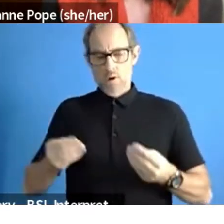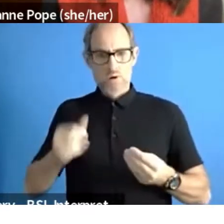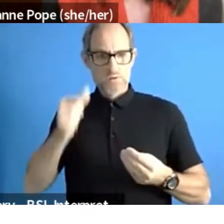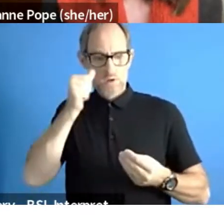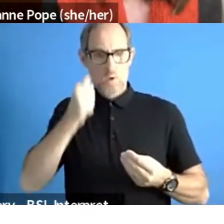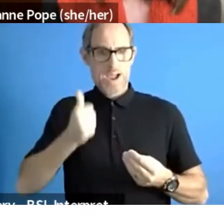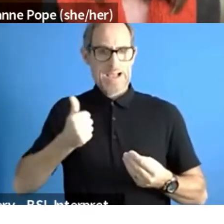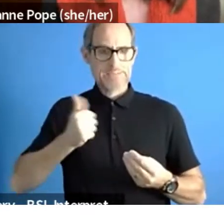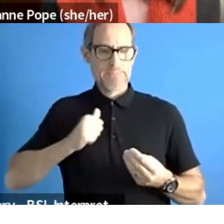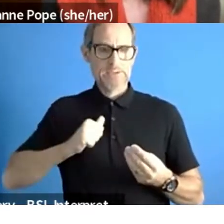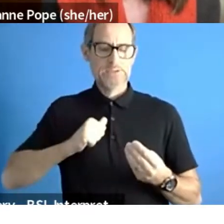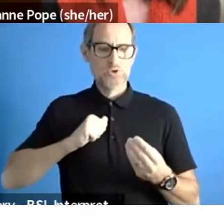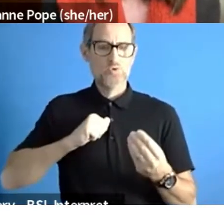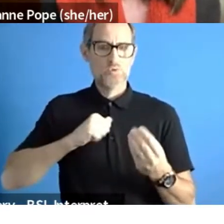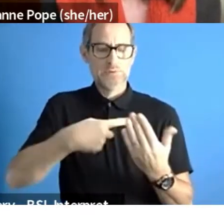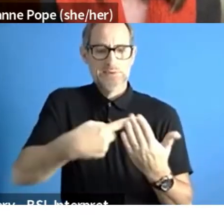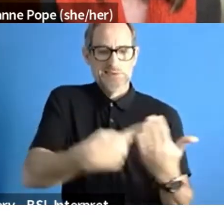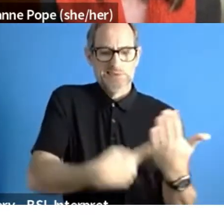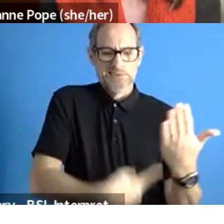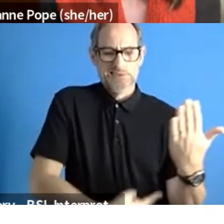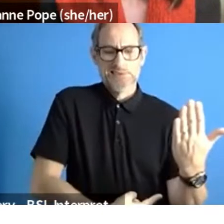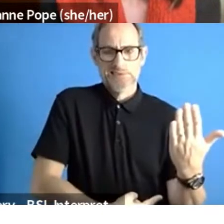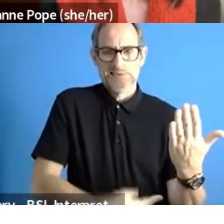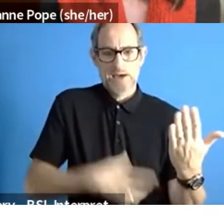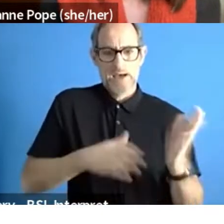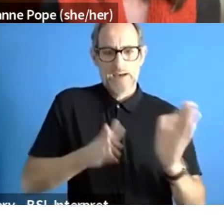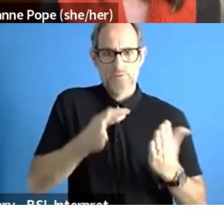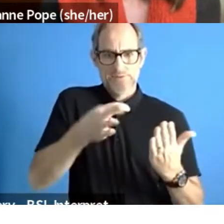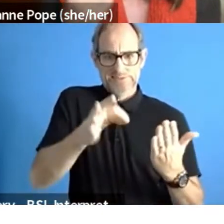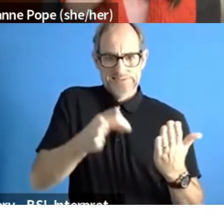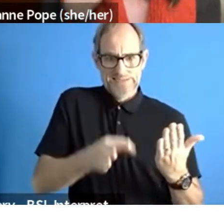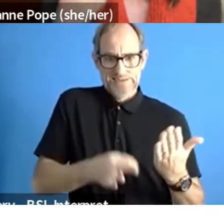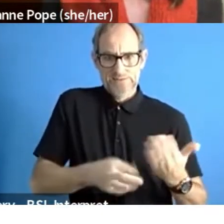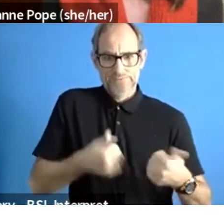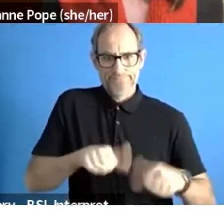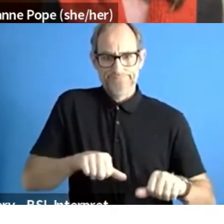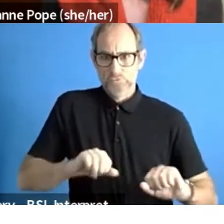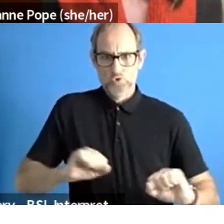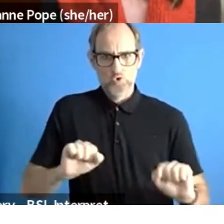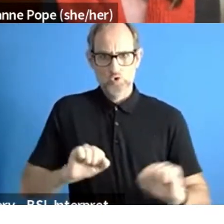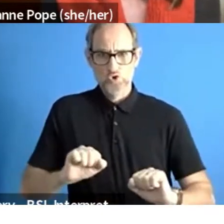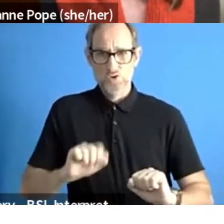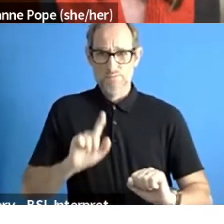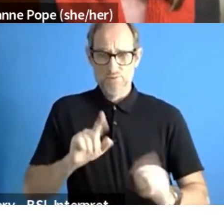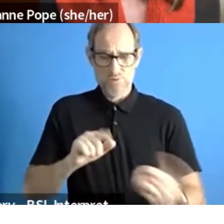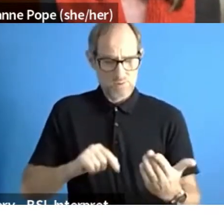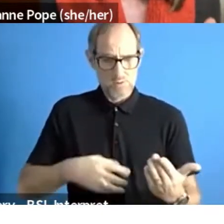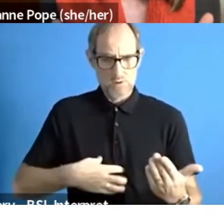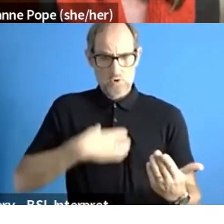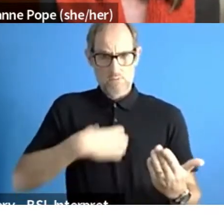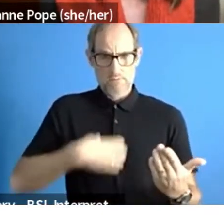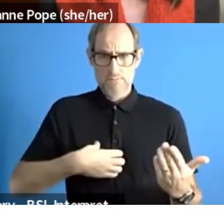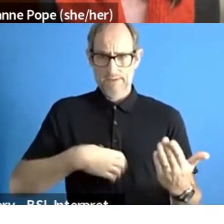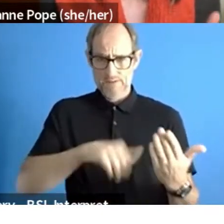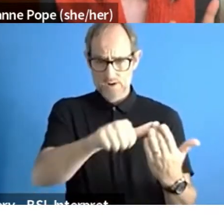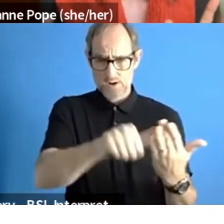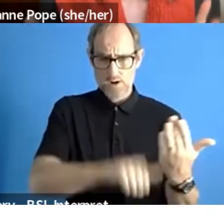up to scratch but I won't lie, seeing this long list was definitely scary.